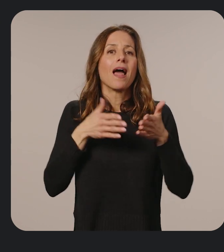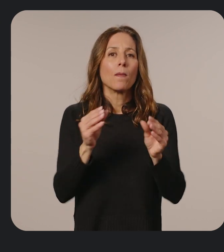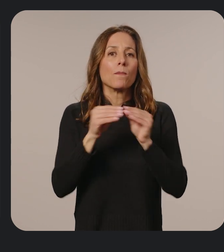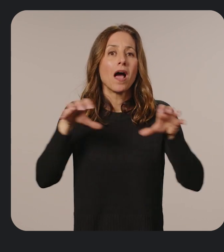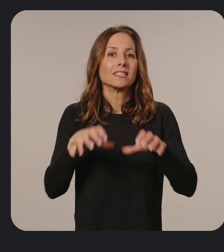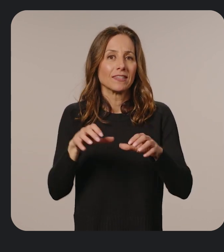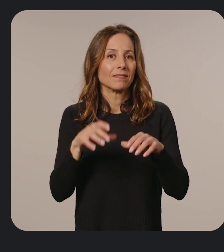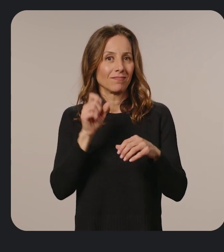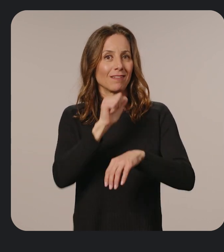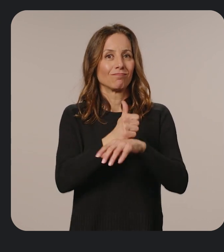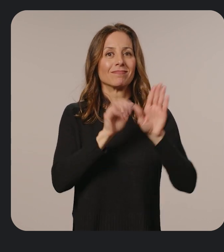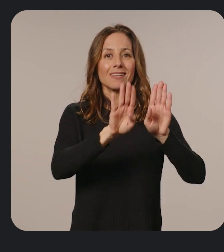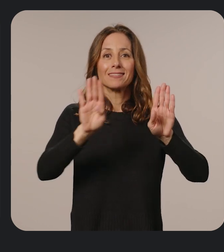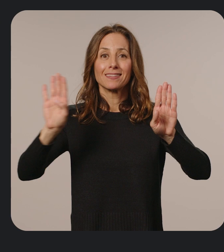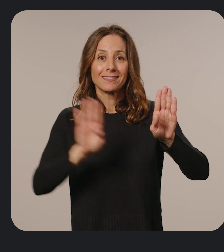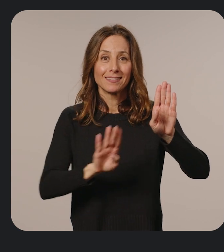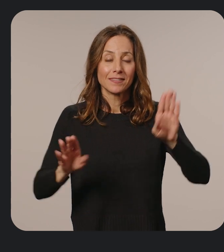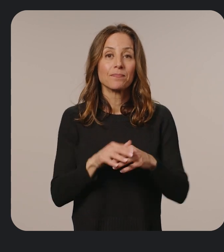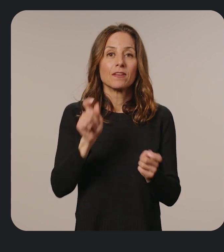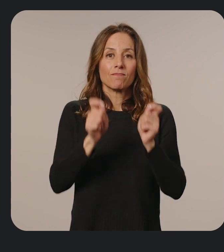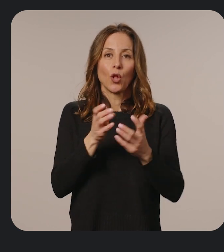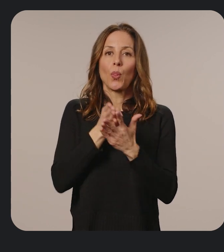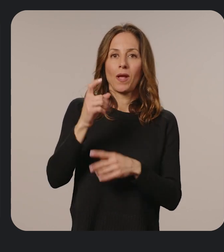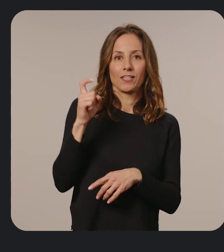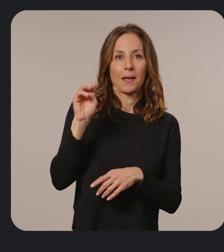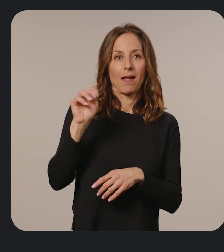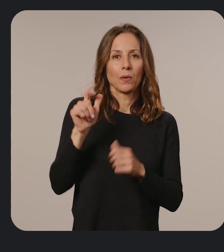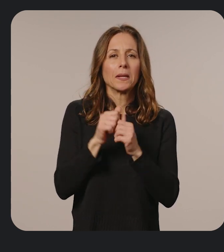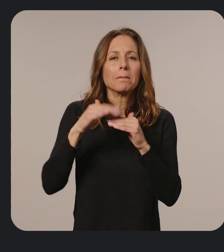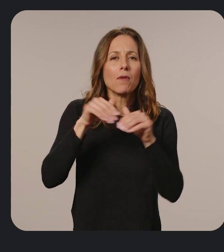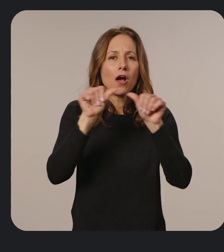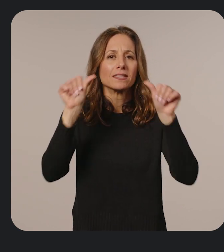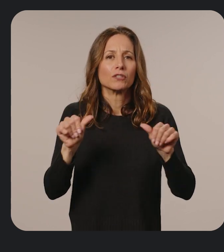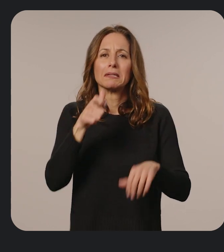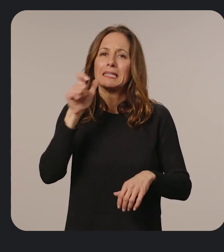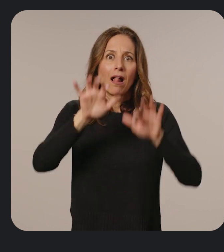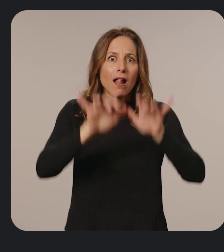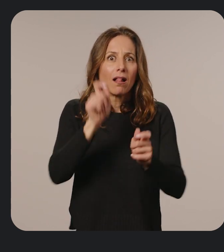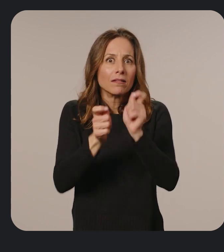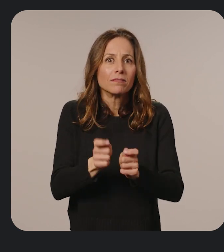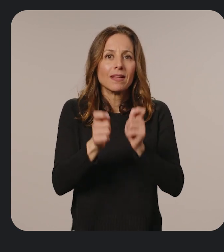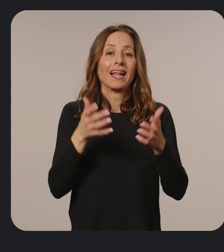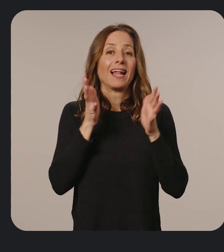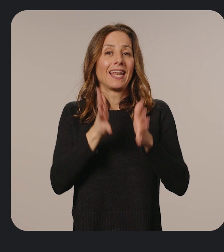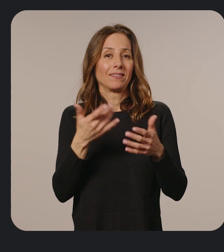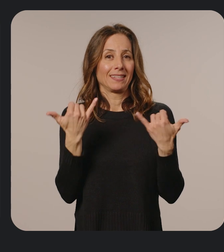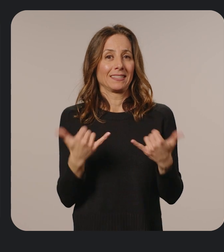to be displayed side by side. This is configured via XML with minimal architecture and code refactoring, leaving the existing behavior unchanged